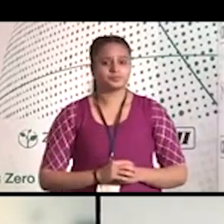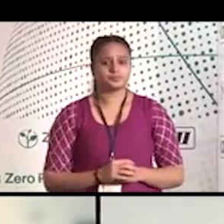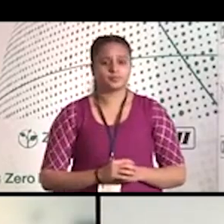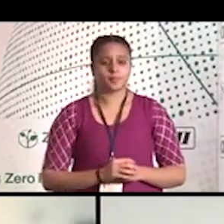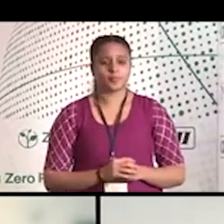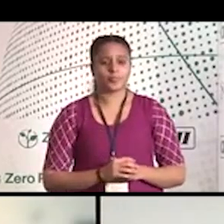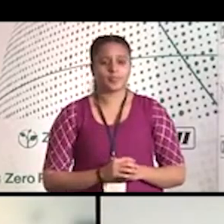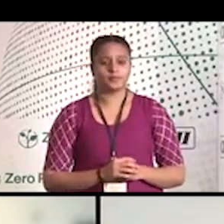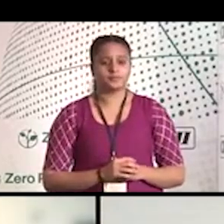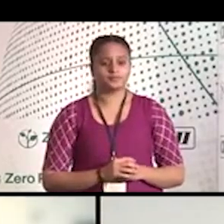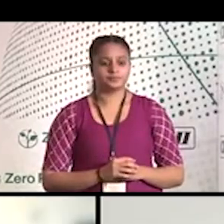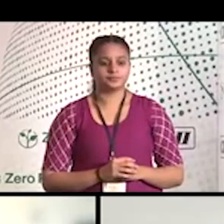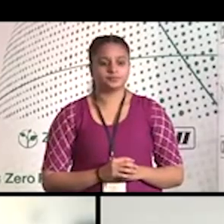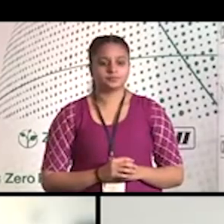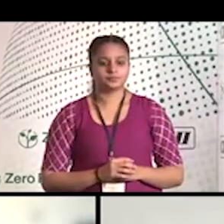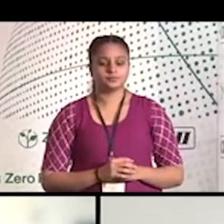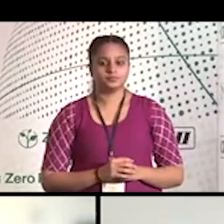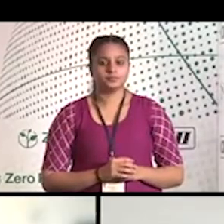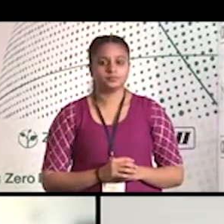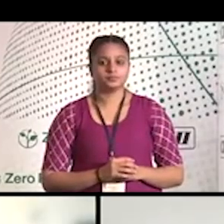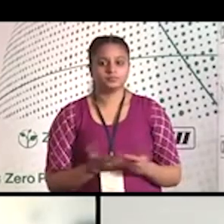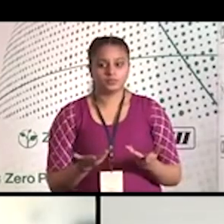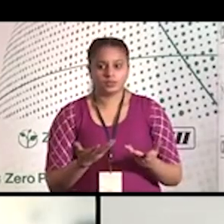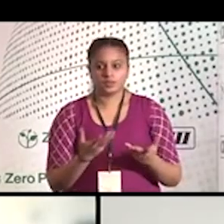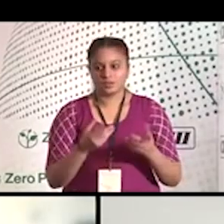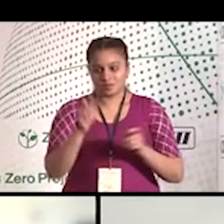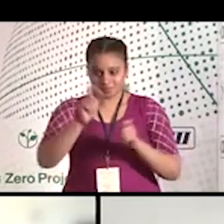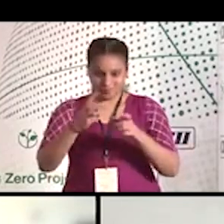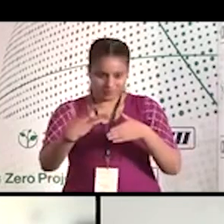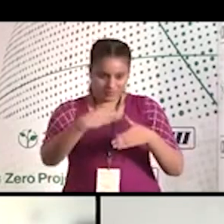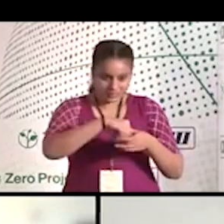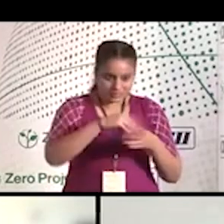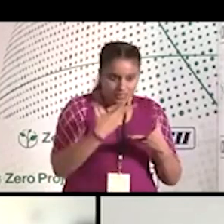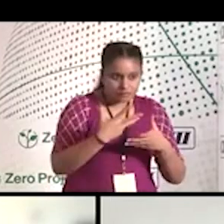the way they recruit, excludes a large segment of the population.